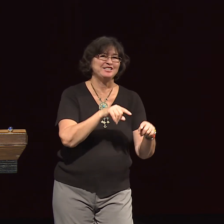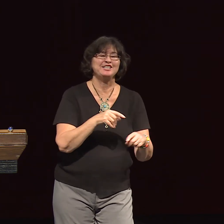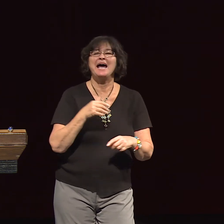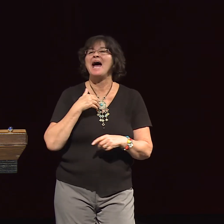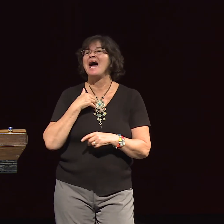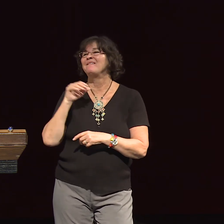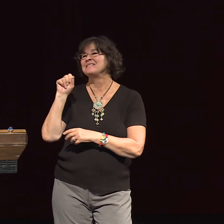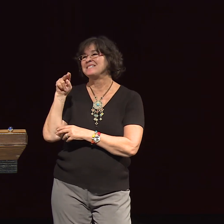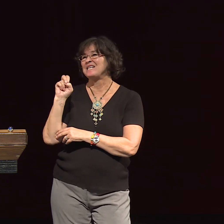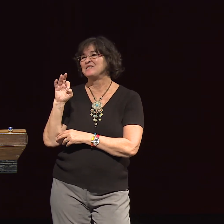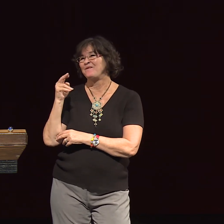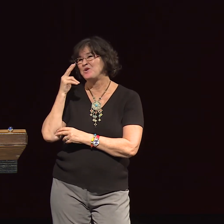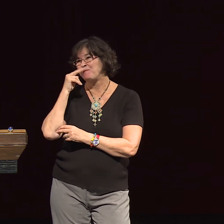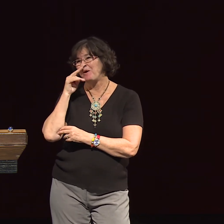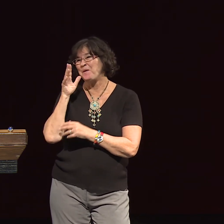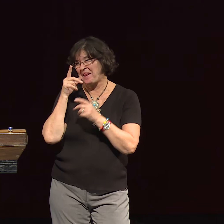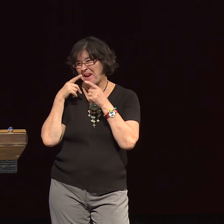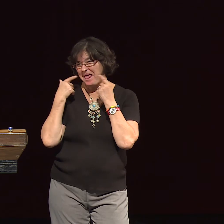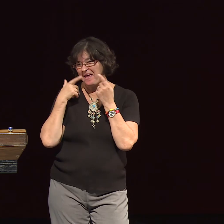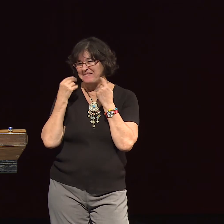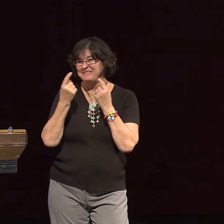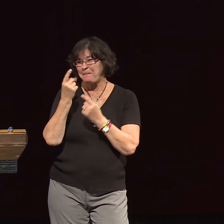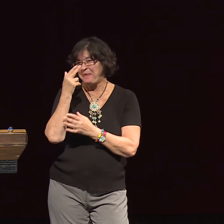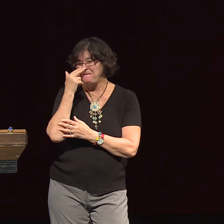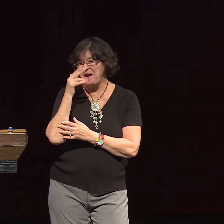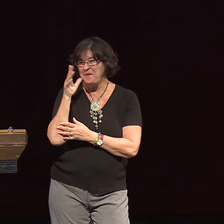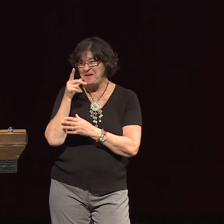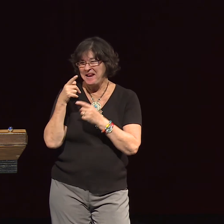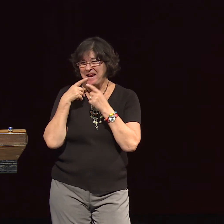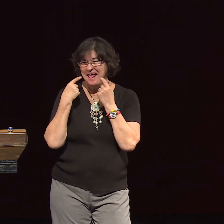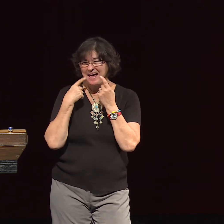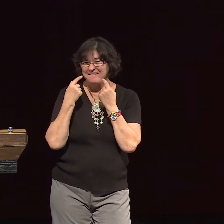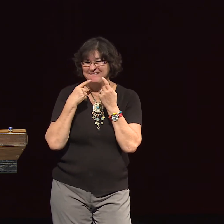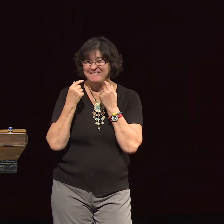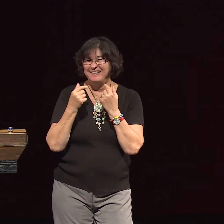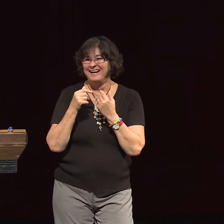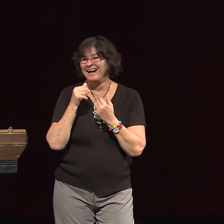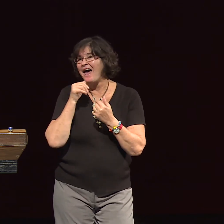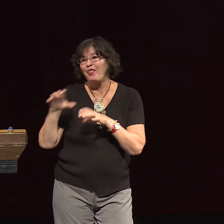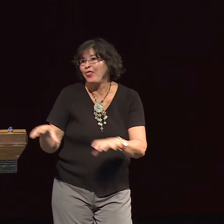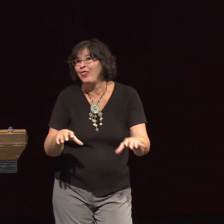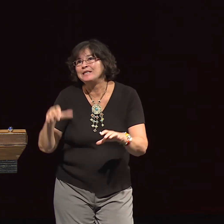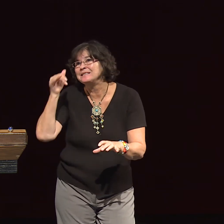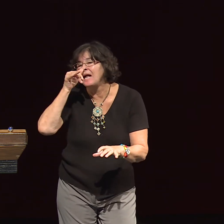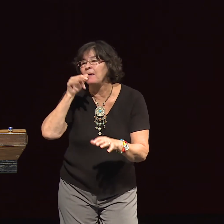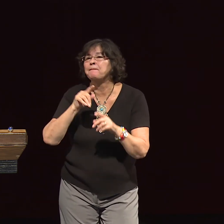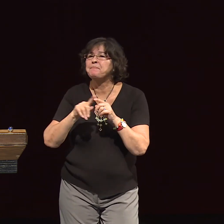They may have a sense of humor. They should be laughing, maybe not acting silly,